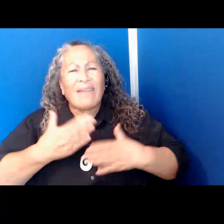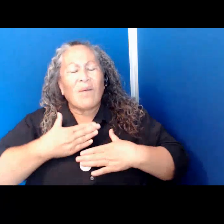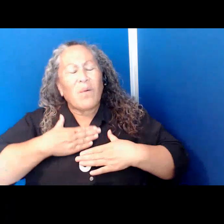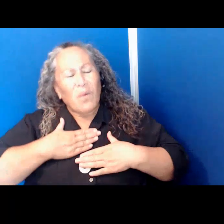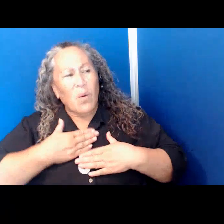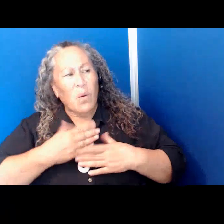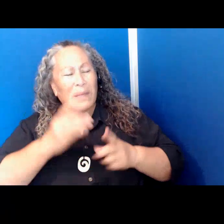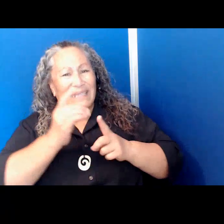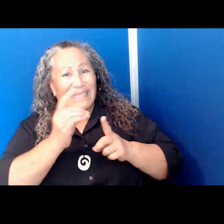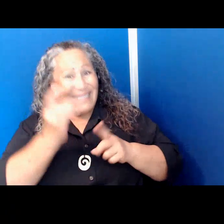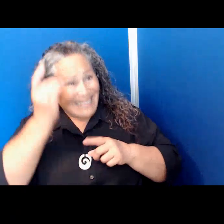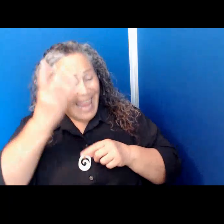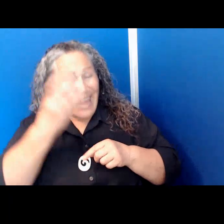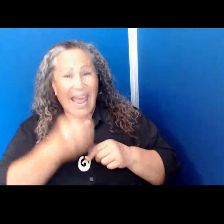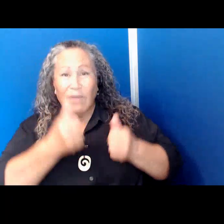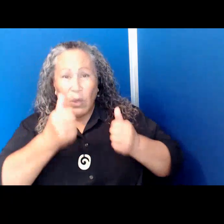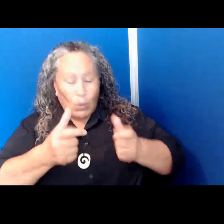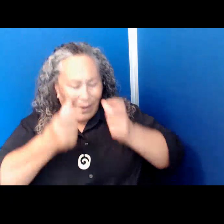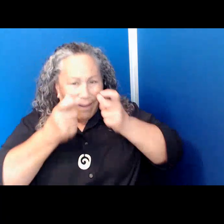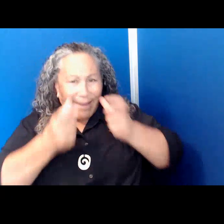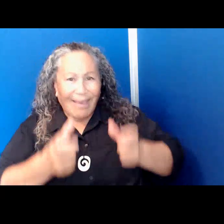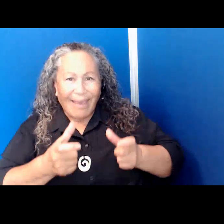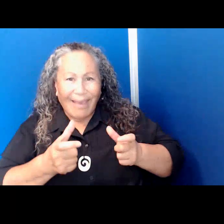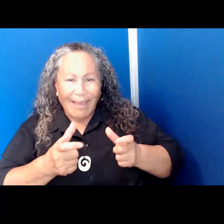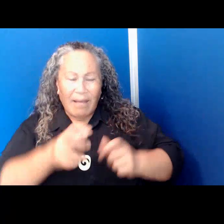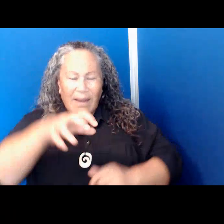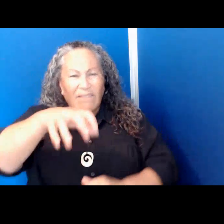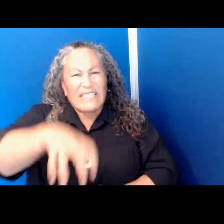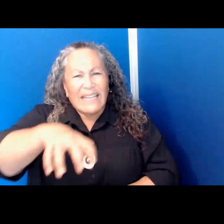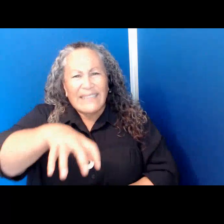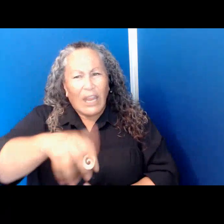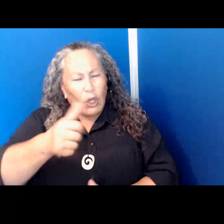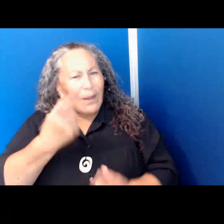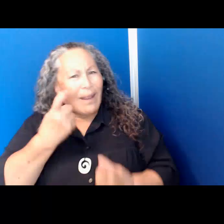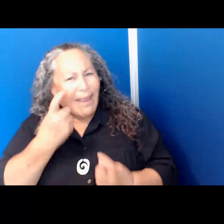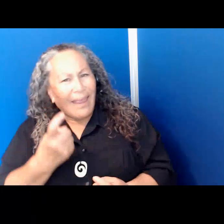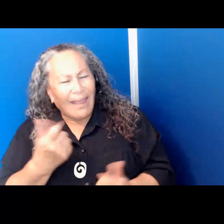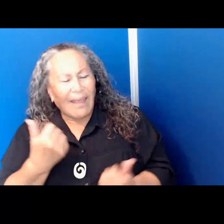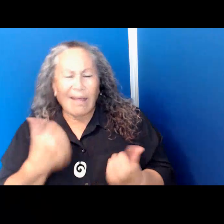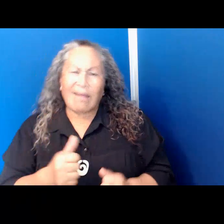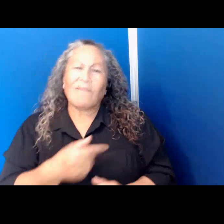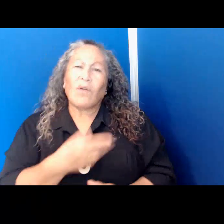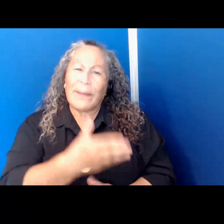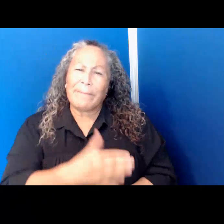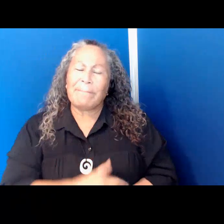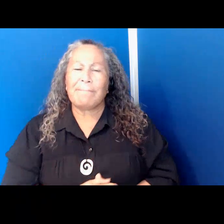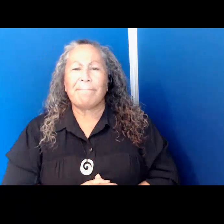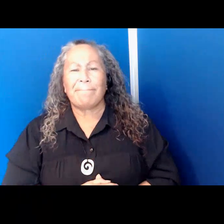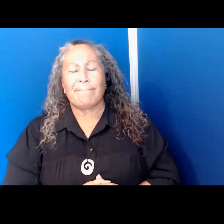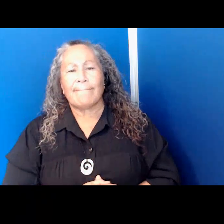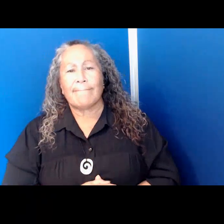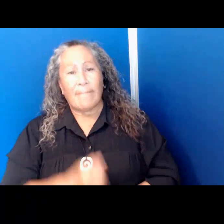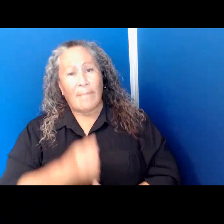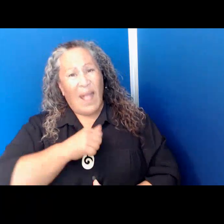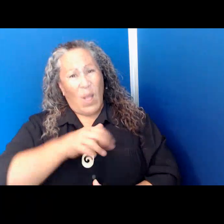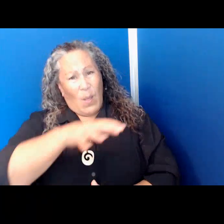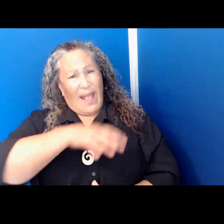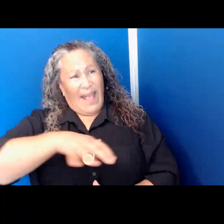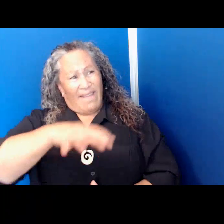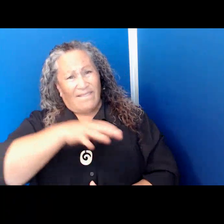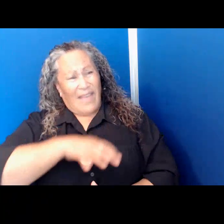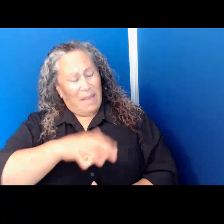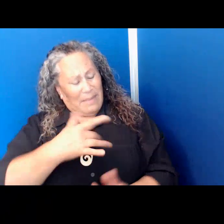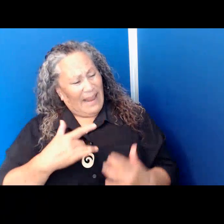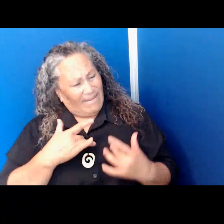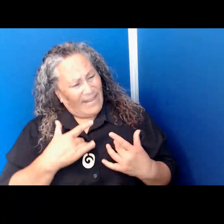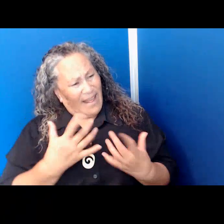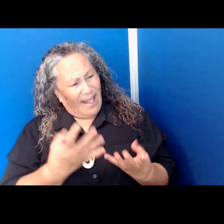give him the cares that he needed and deserved. We as a family felt we were not properly informed